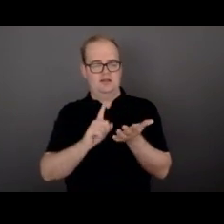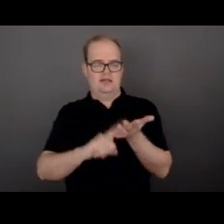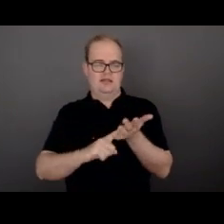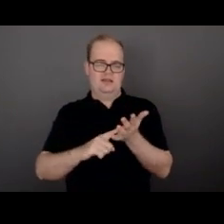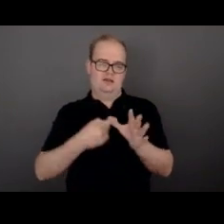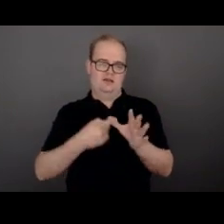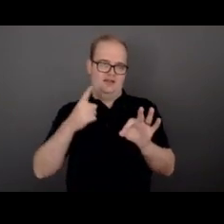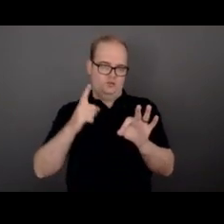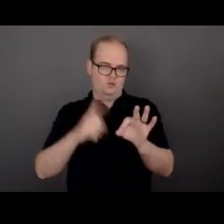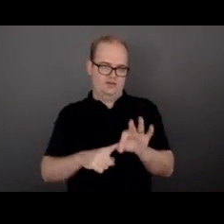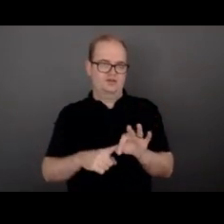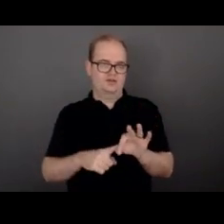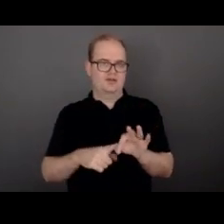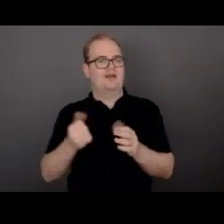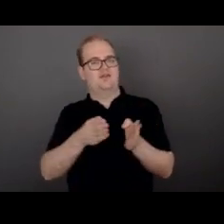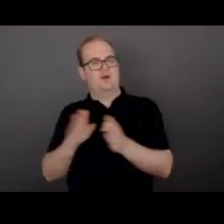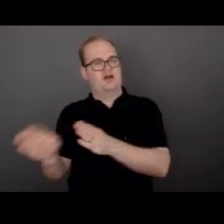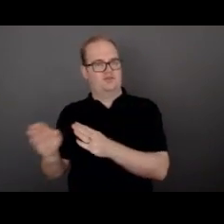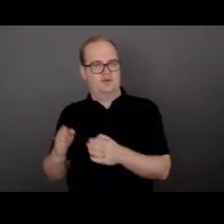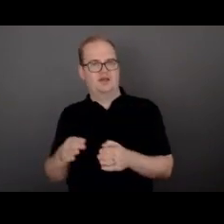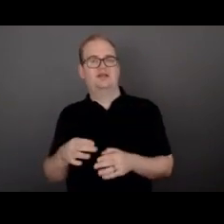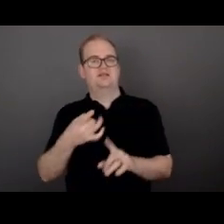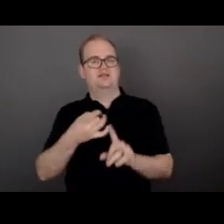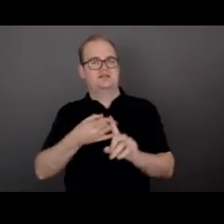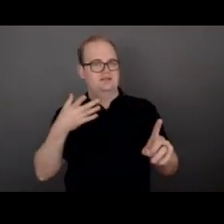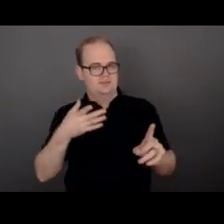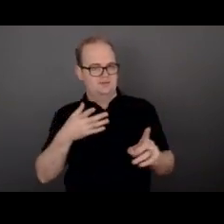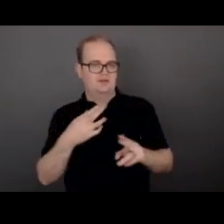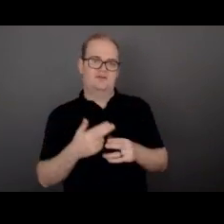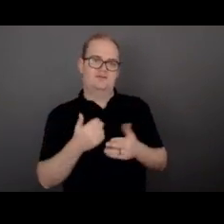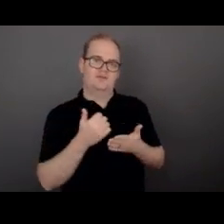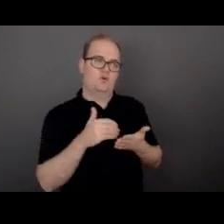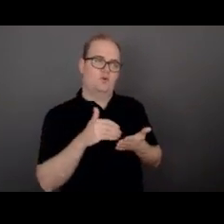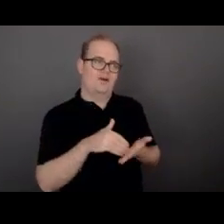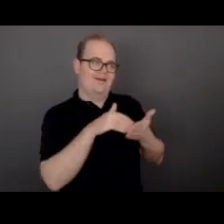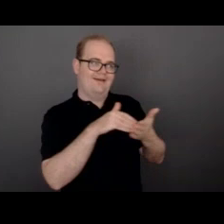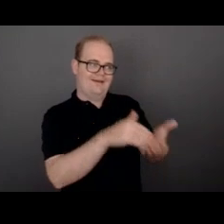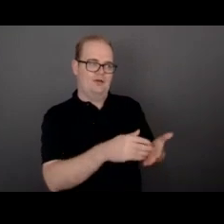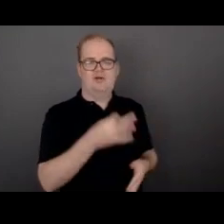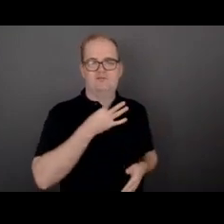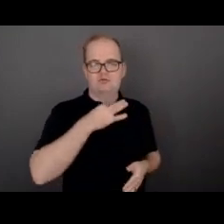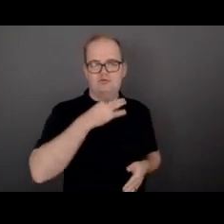vulnerable clients not having to retell their stories many times, so they can get targeted